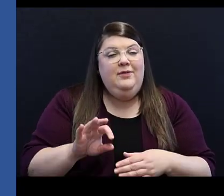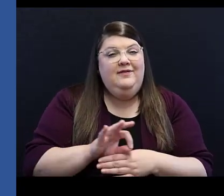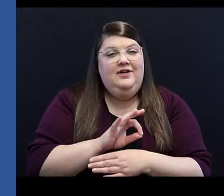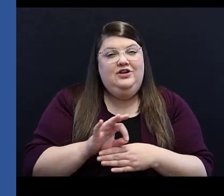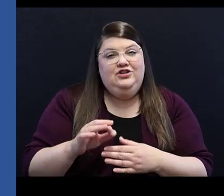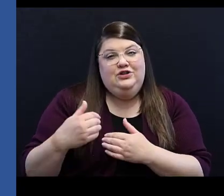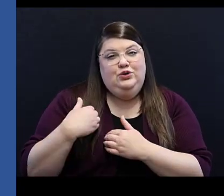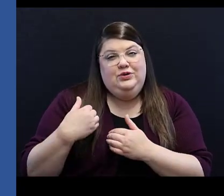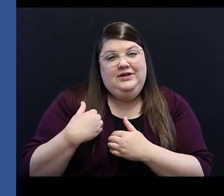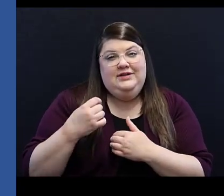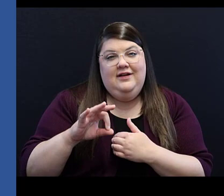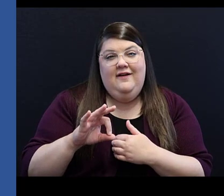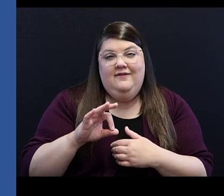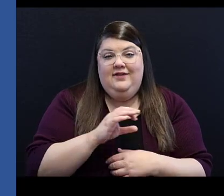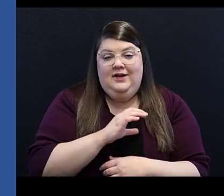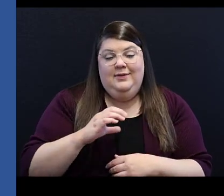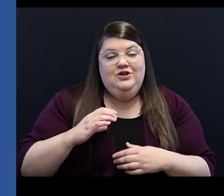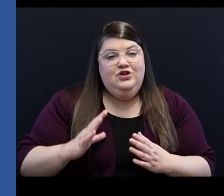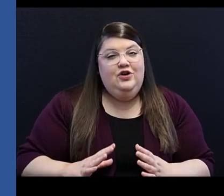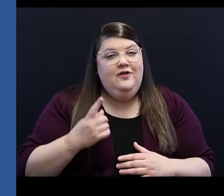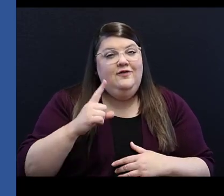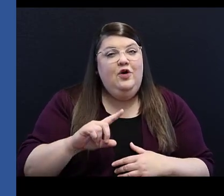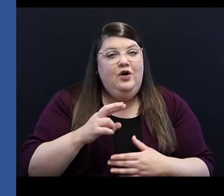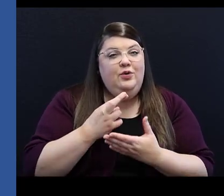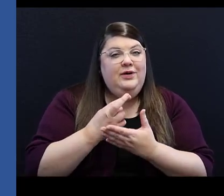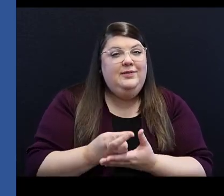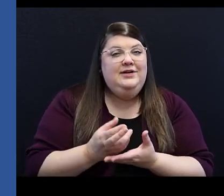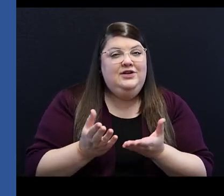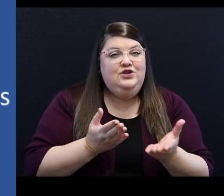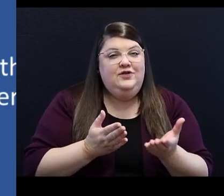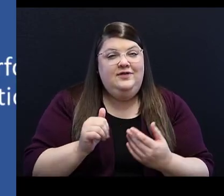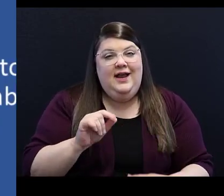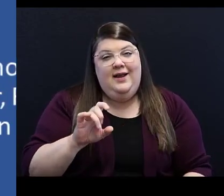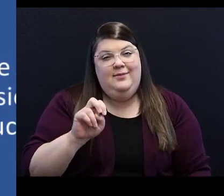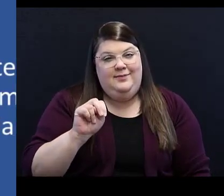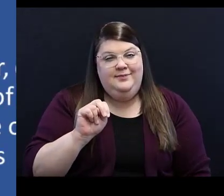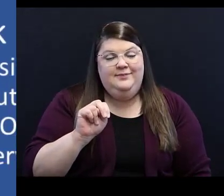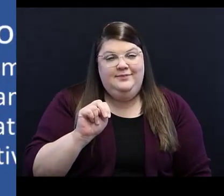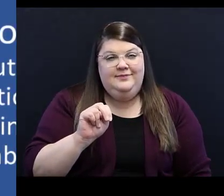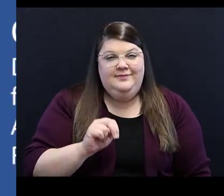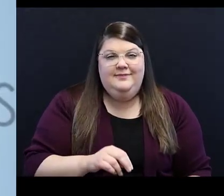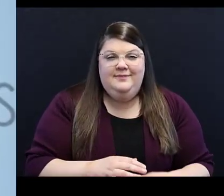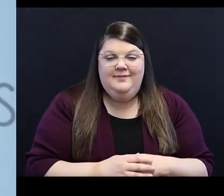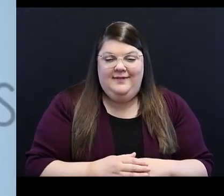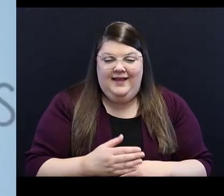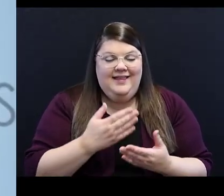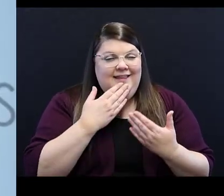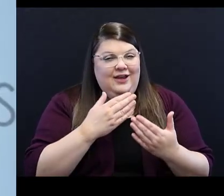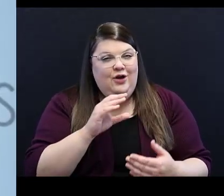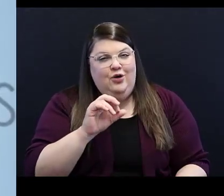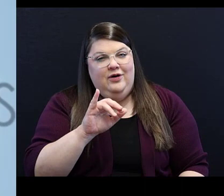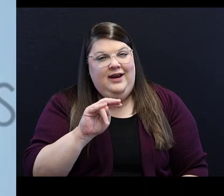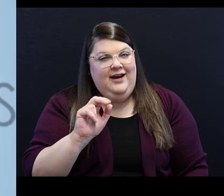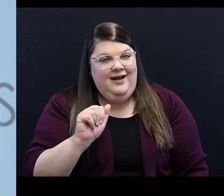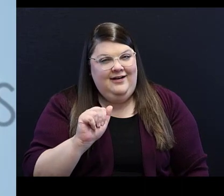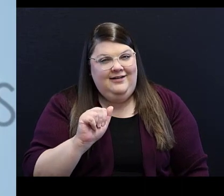duties of the Commissioner for the Rehabilitation Services Administration. Carol Dobak: Thank you, Corinna.